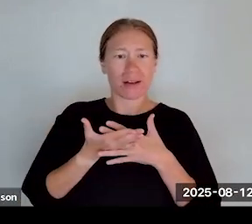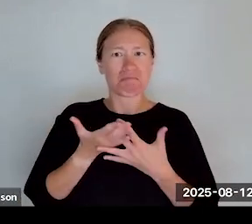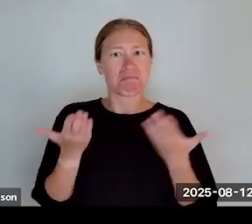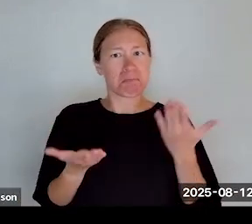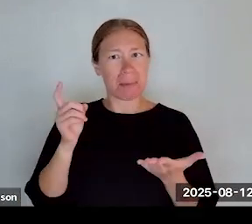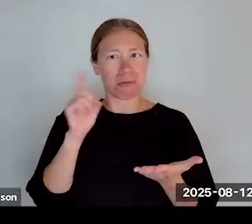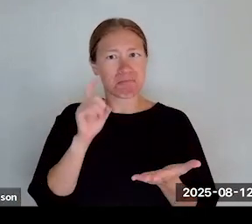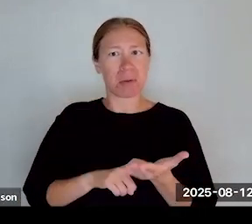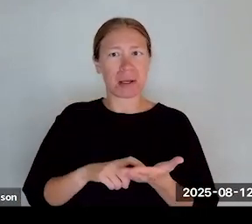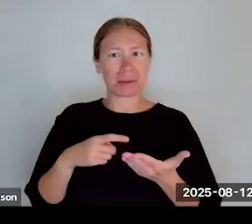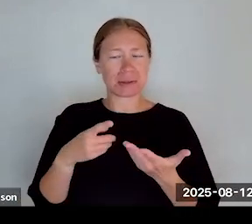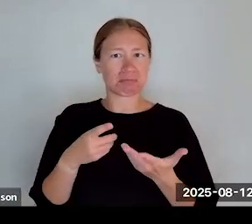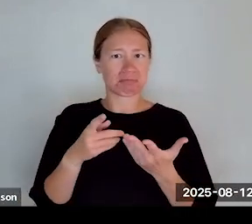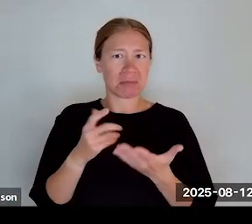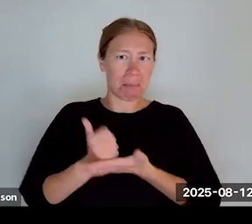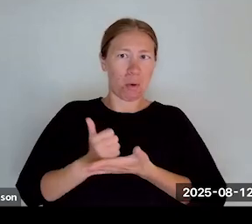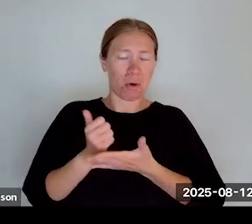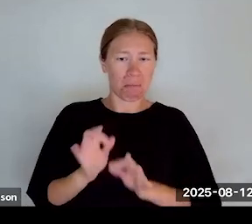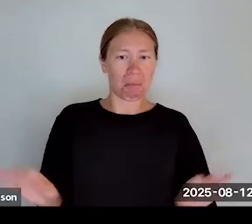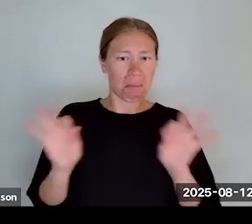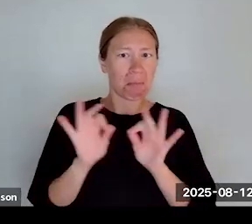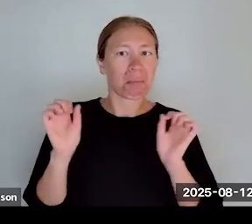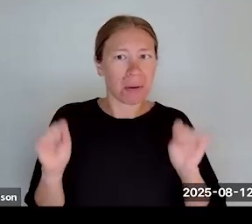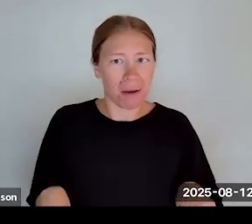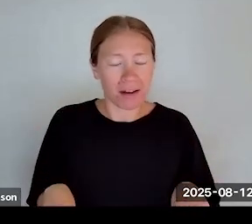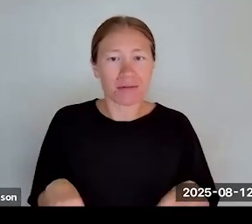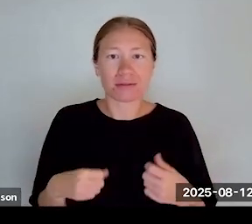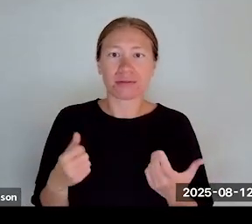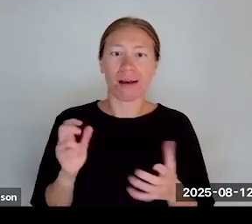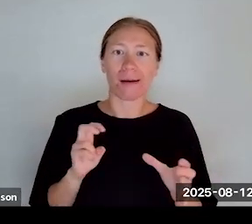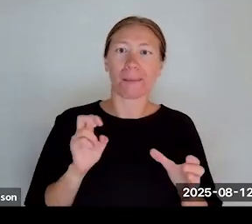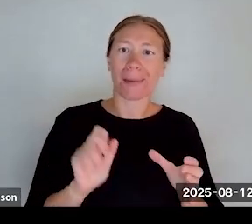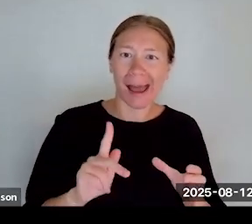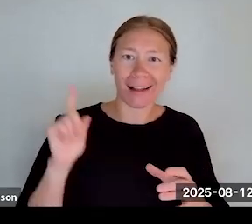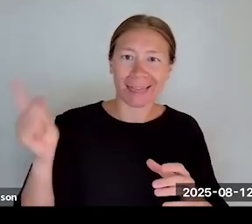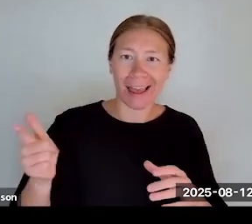Stepping away to collect thoughts and return later can lead to more productive and thoughtful discussions.